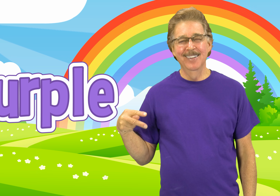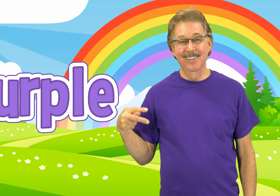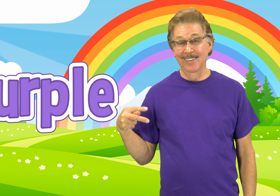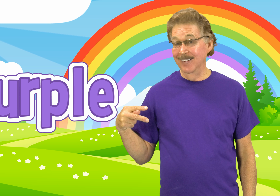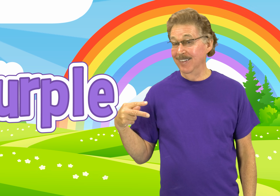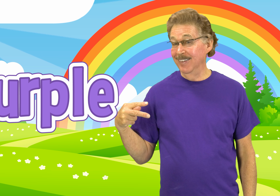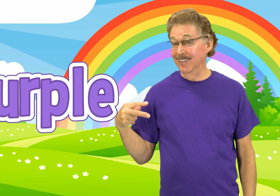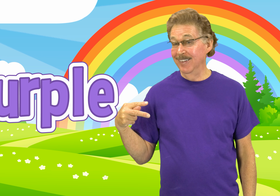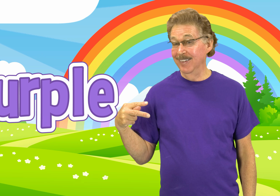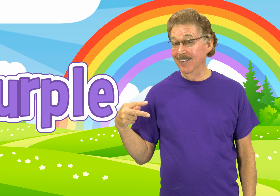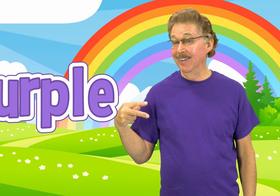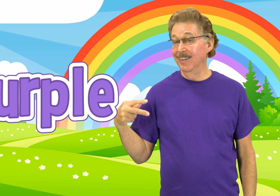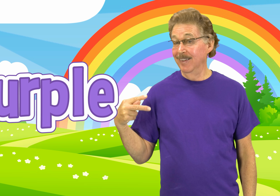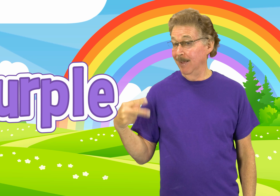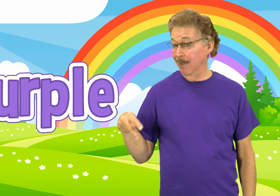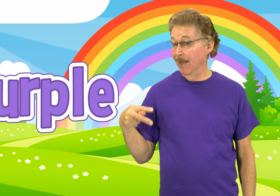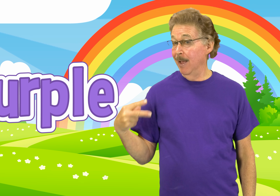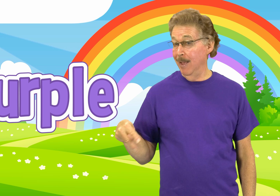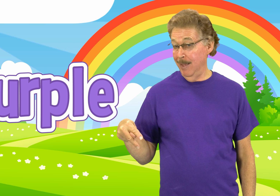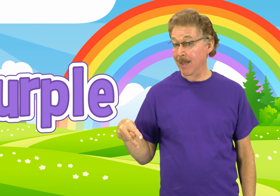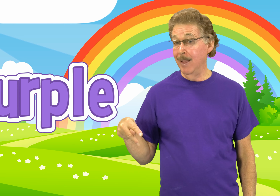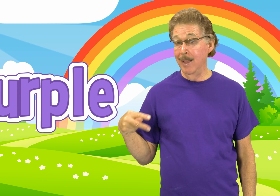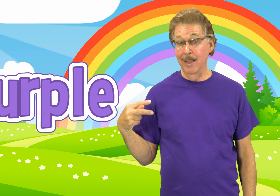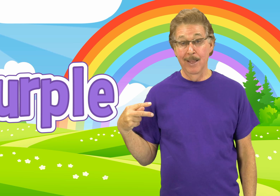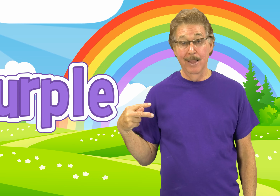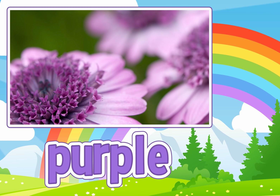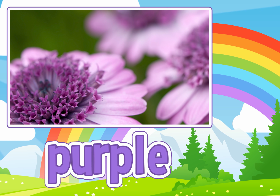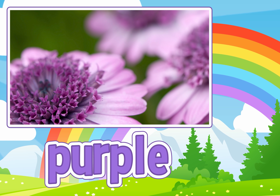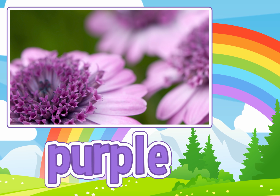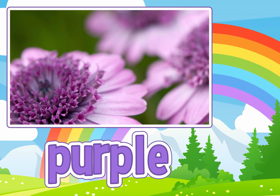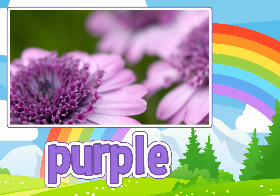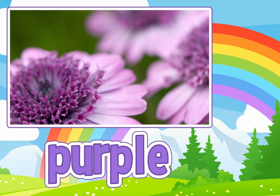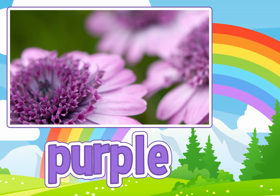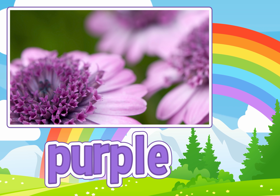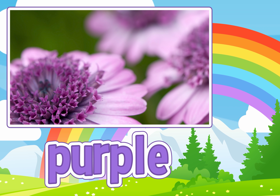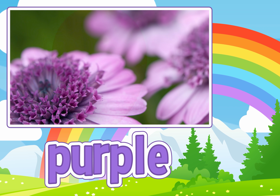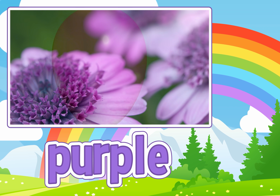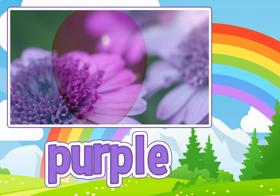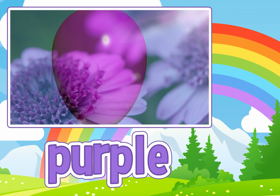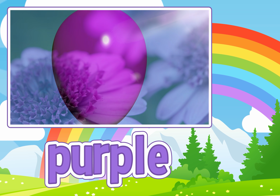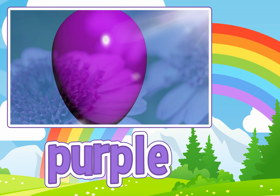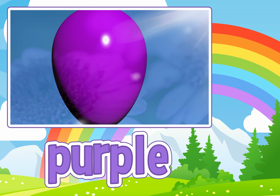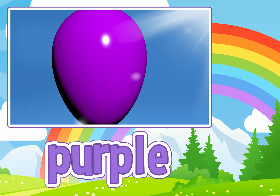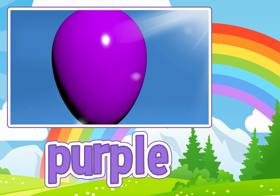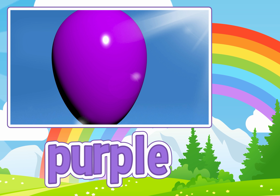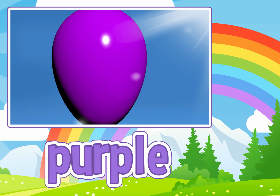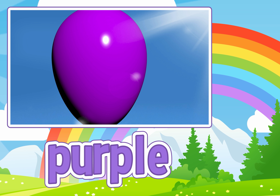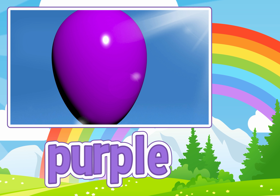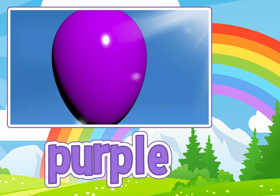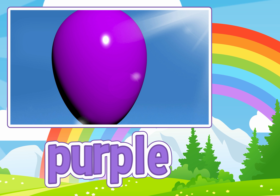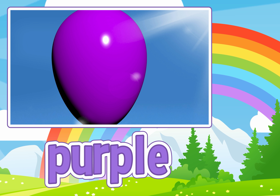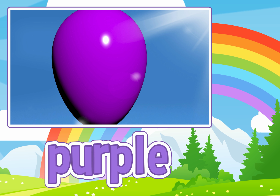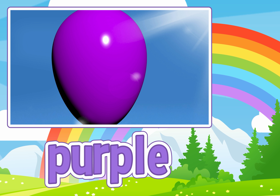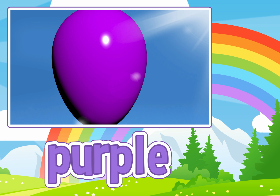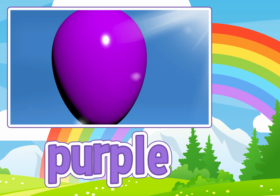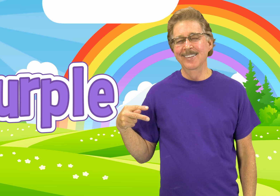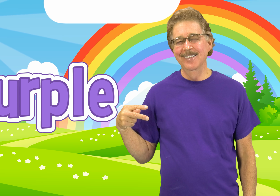This is the sign for purple A purple flower A purple balloon